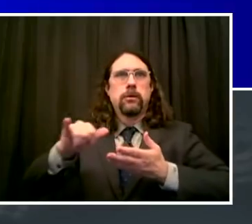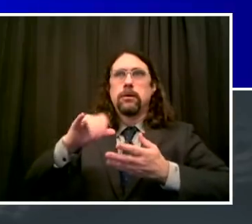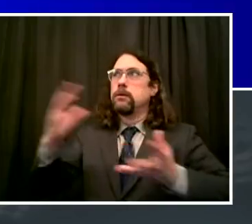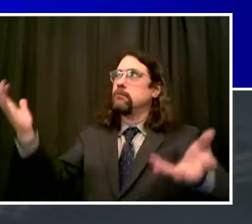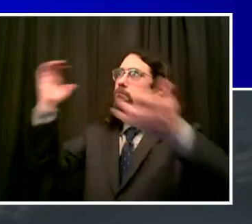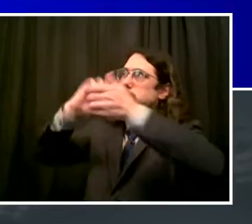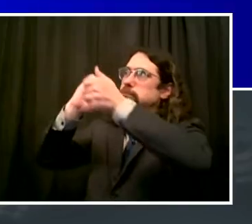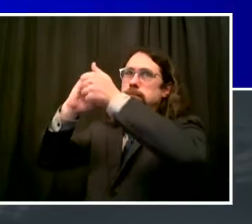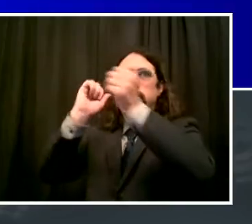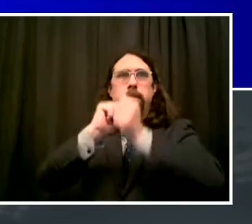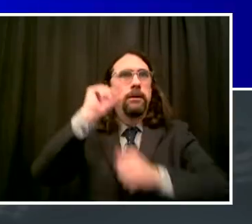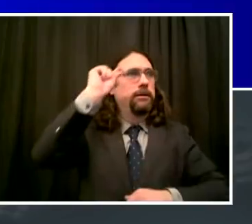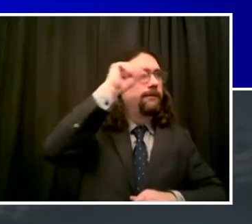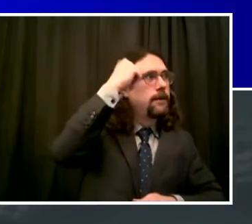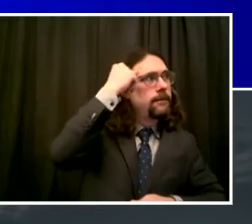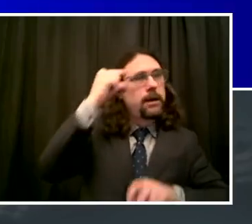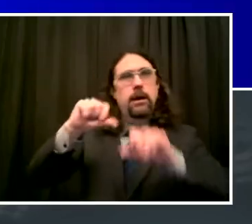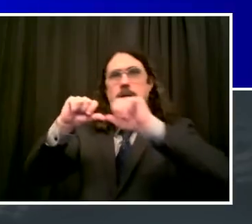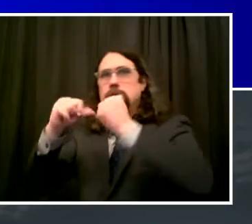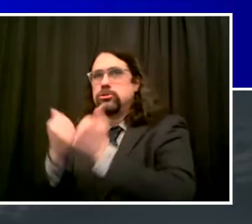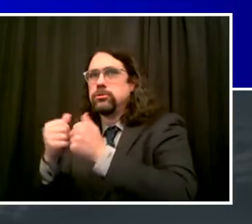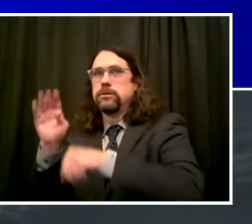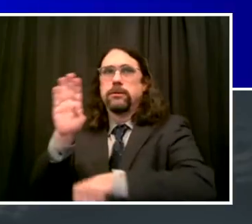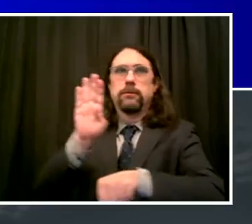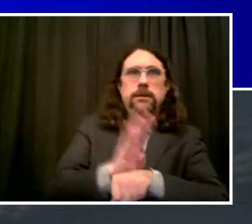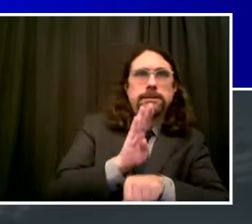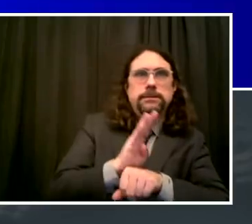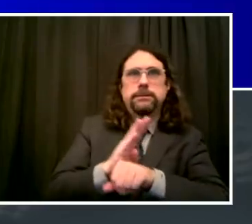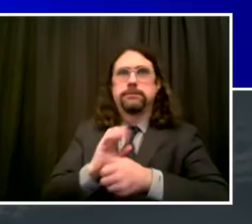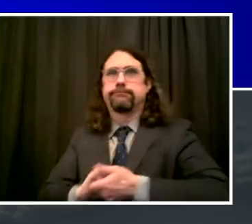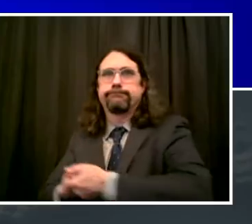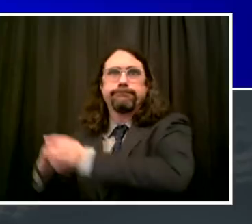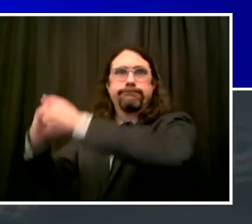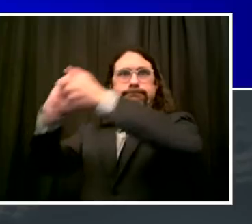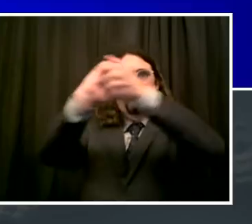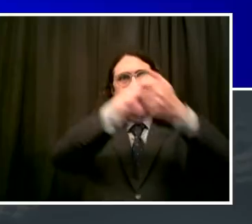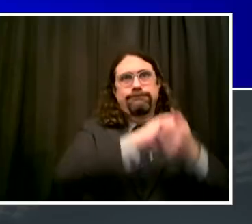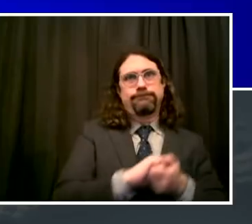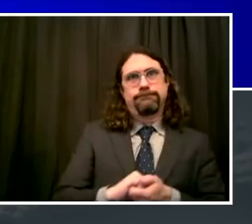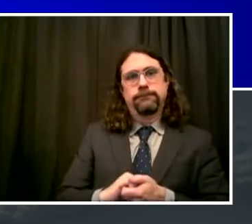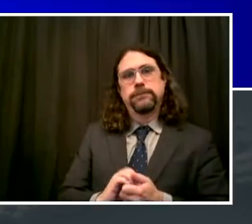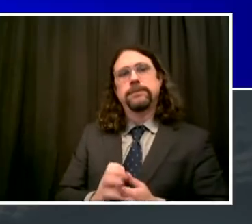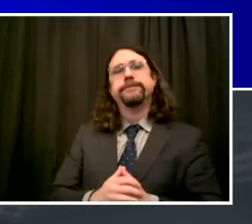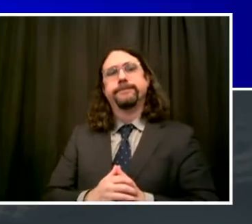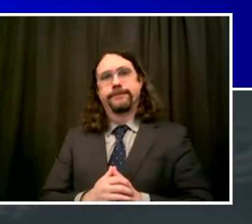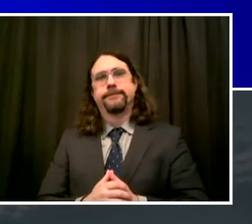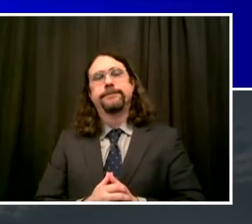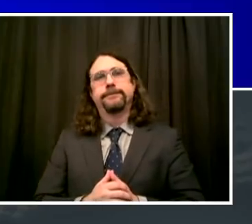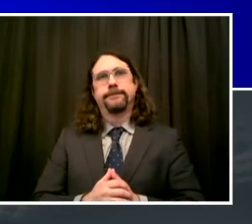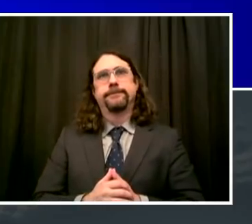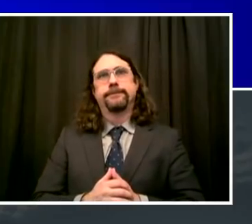GOVERNMENT CAN GET ALL CITY AGECIES ENGAGED IN THE WORK OF